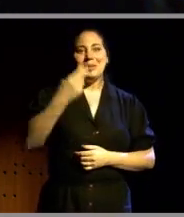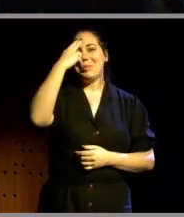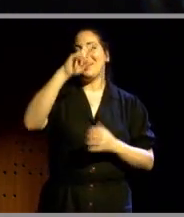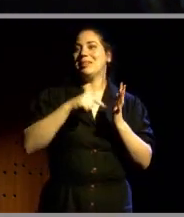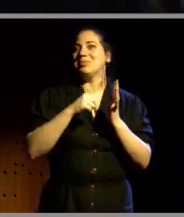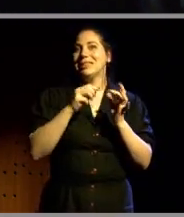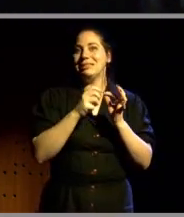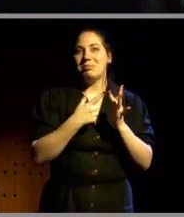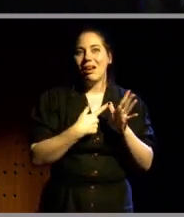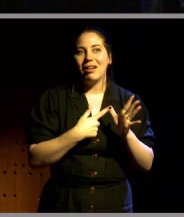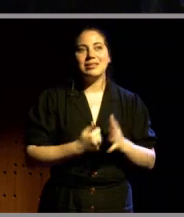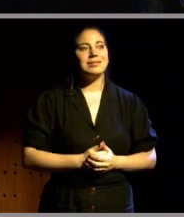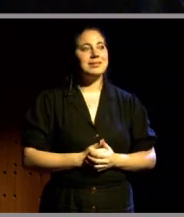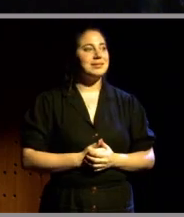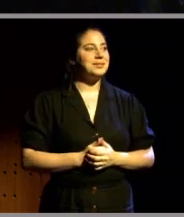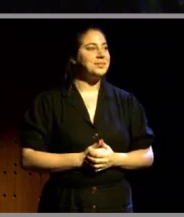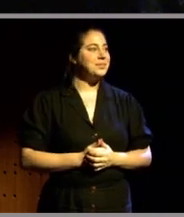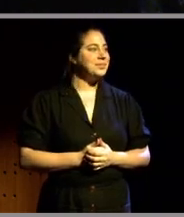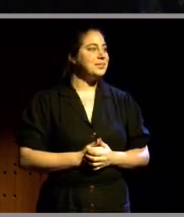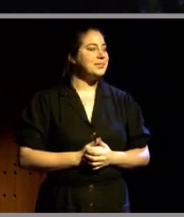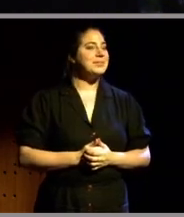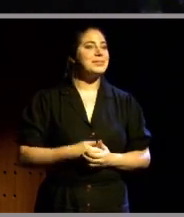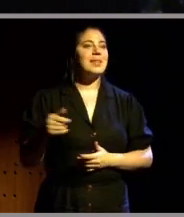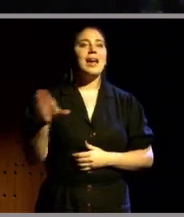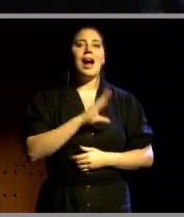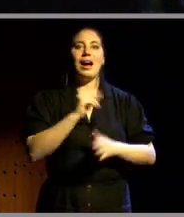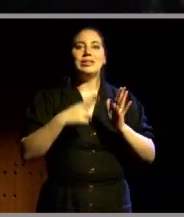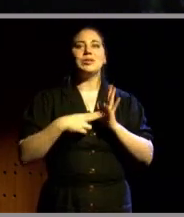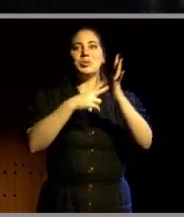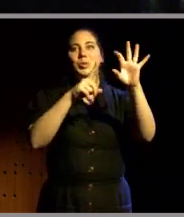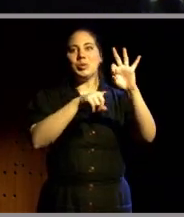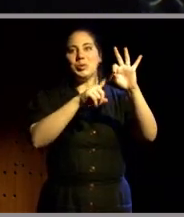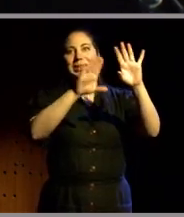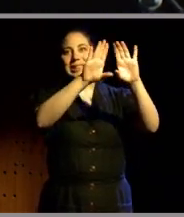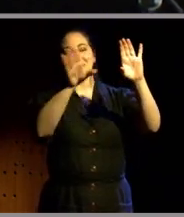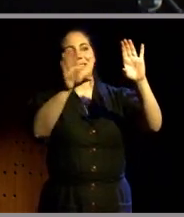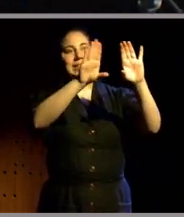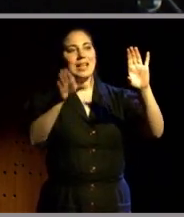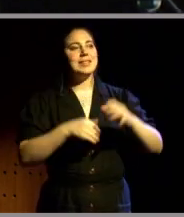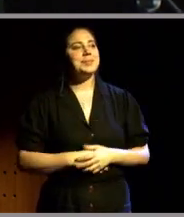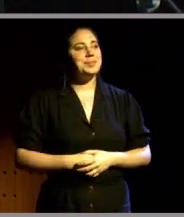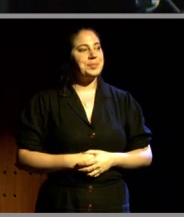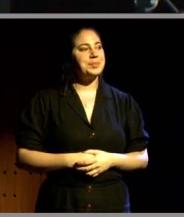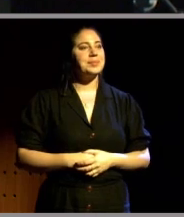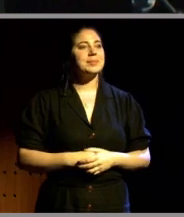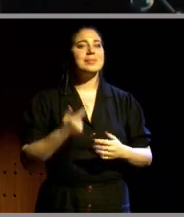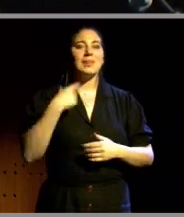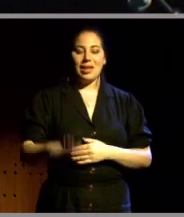As it was said, I'm a Girramay, Warrgamay man from far north Queensland just outside of Ingham. But I grew up in Townsville